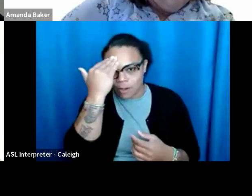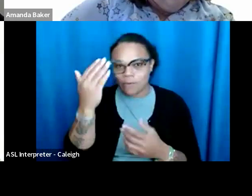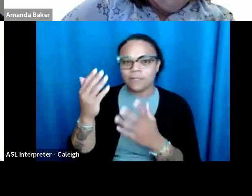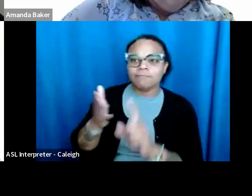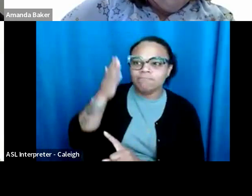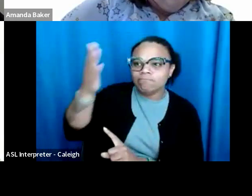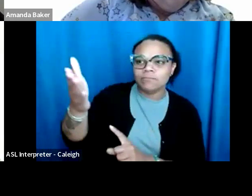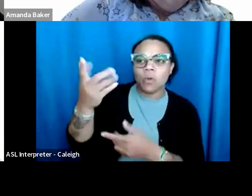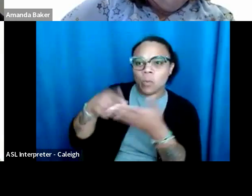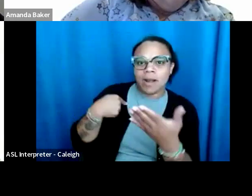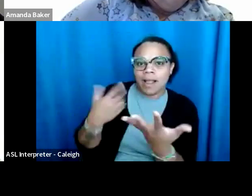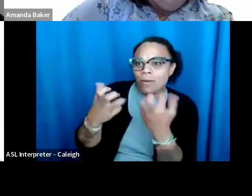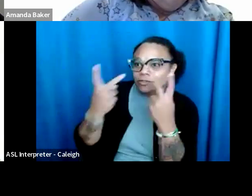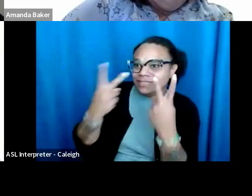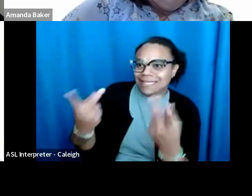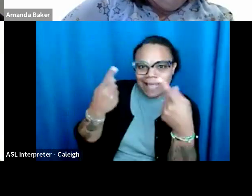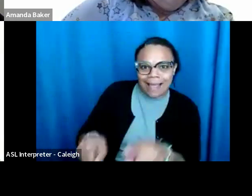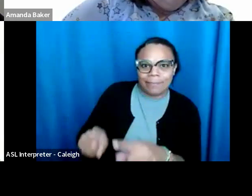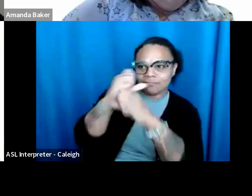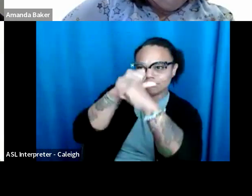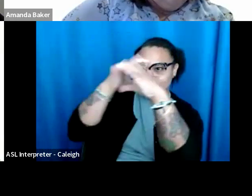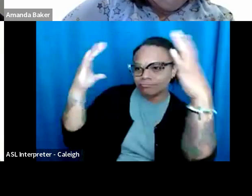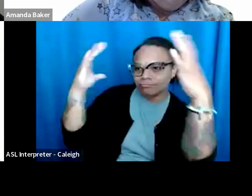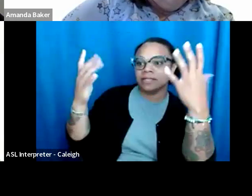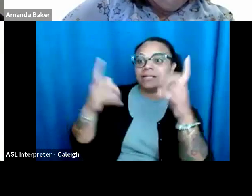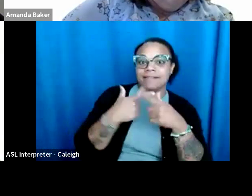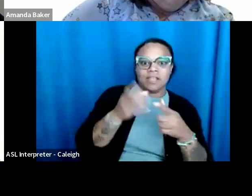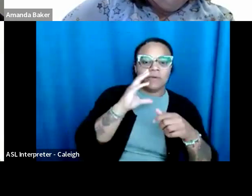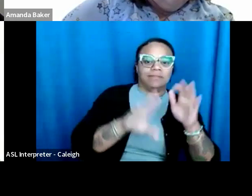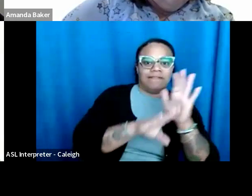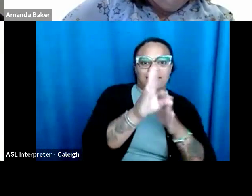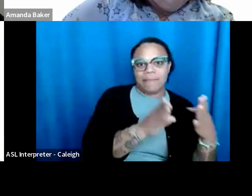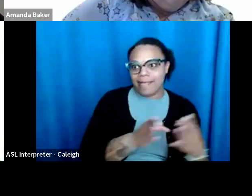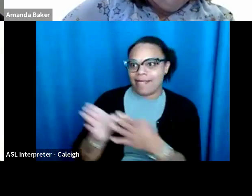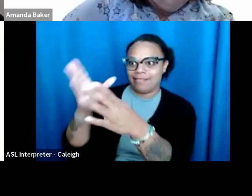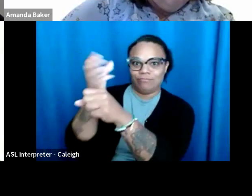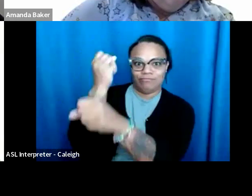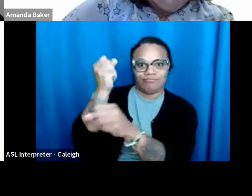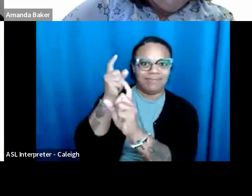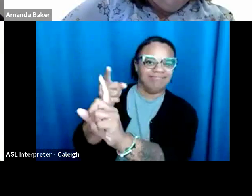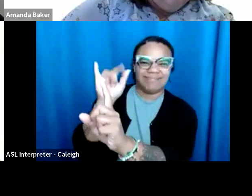Because so often, we get caught up in the task or our desires,